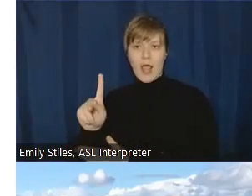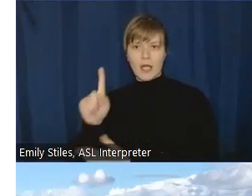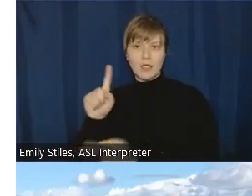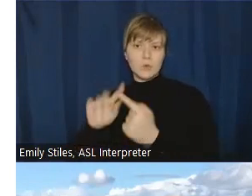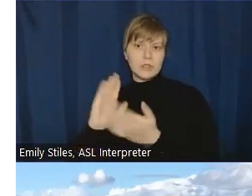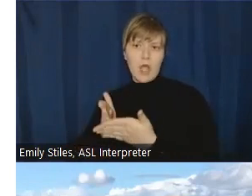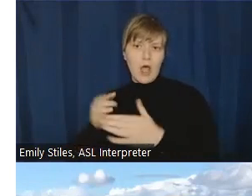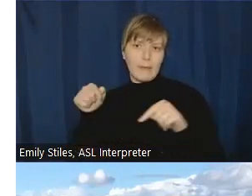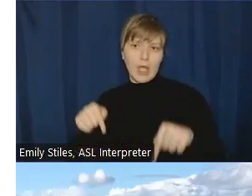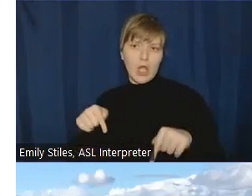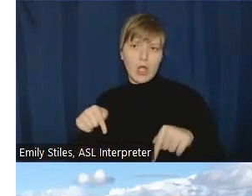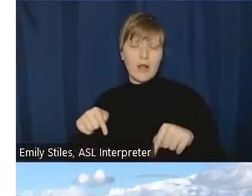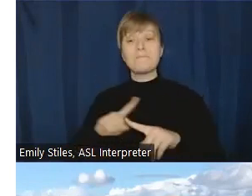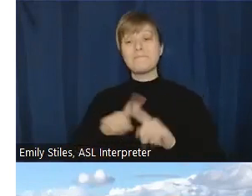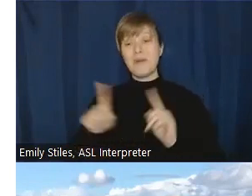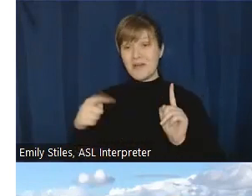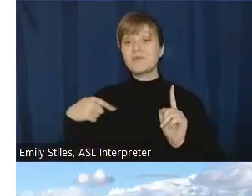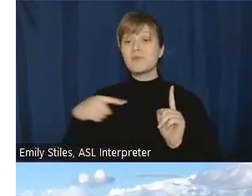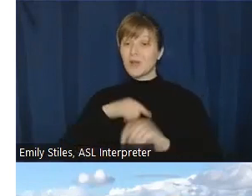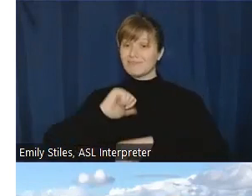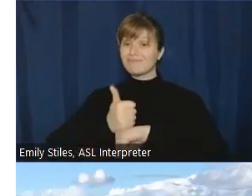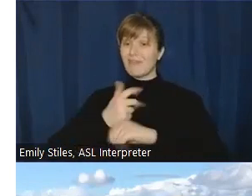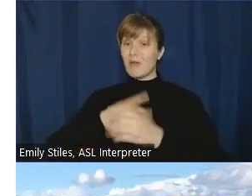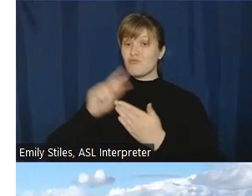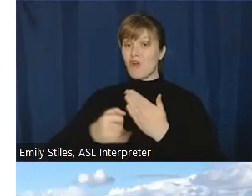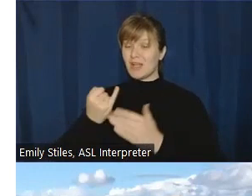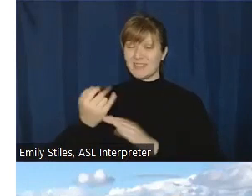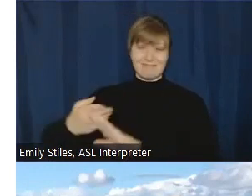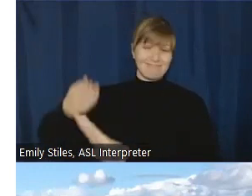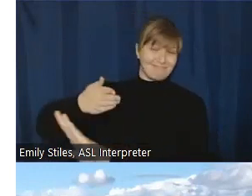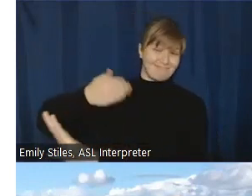the project early on and identified the stakeholders, which was critical.